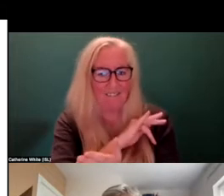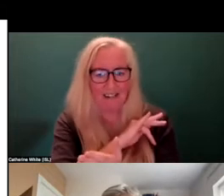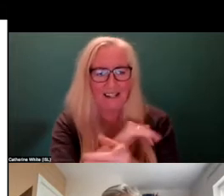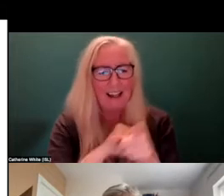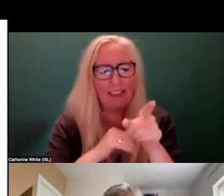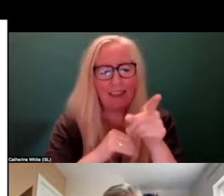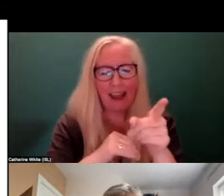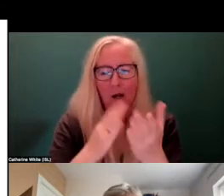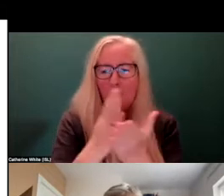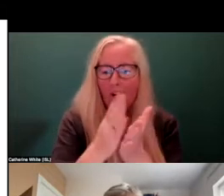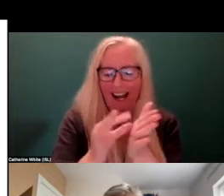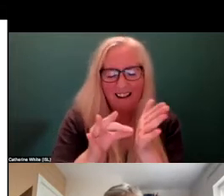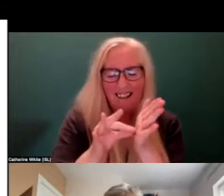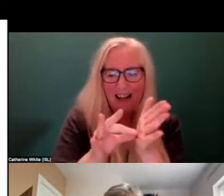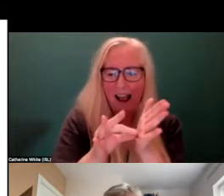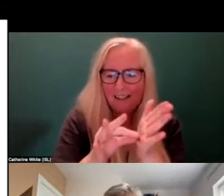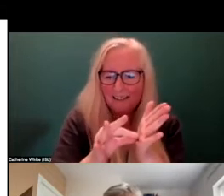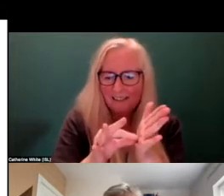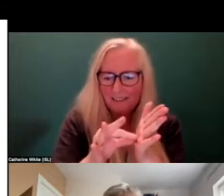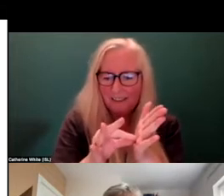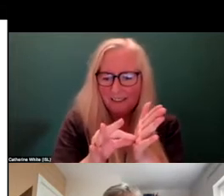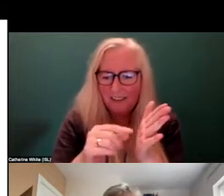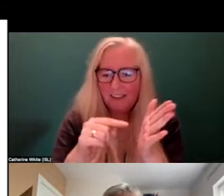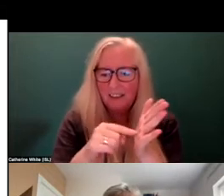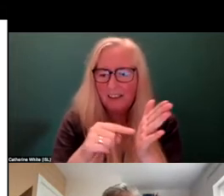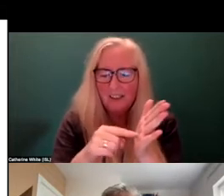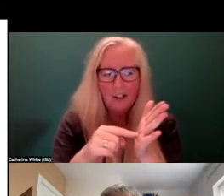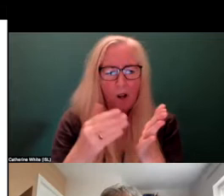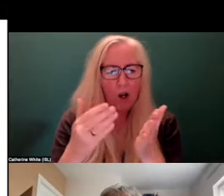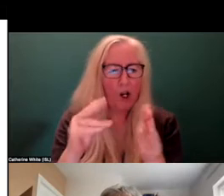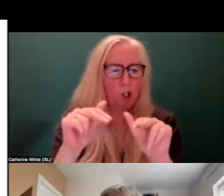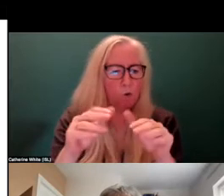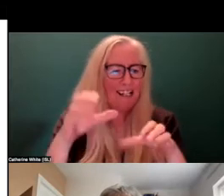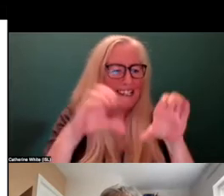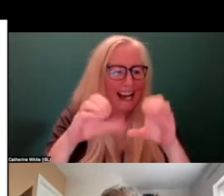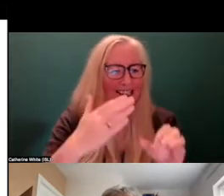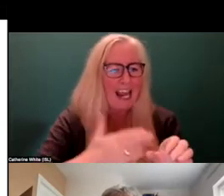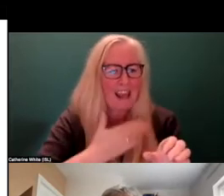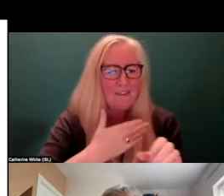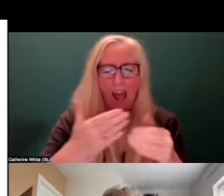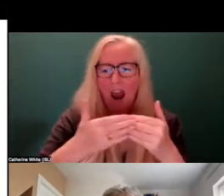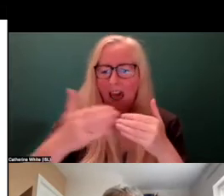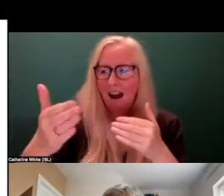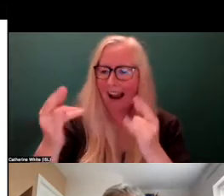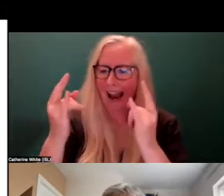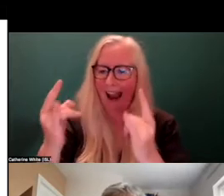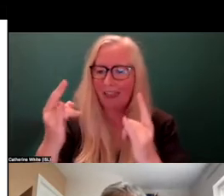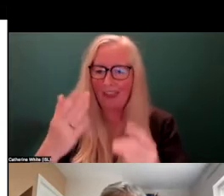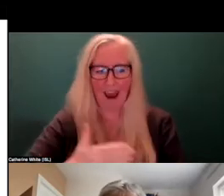And it is a guide, I suppose, highlighting what new science of living a longer and healthier life can do.